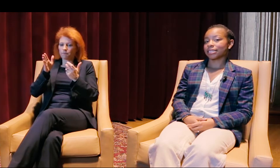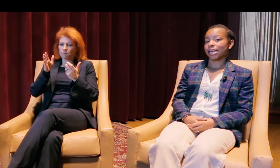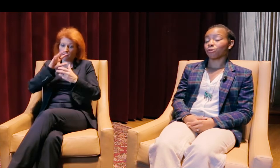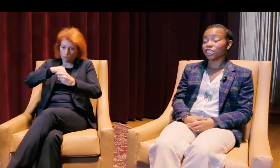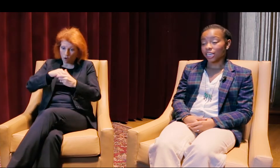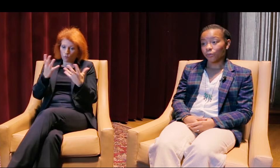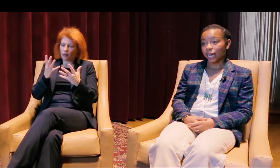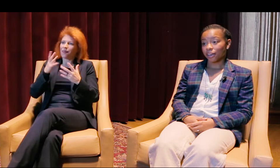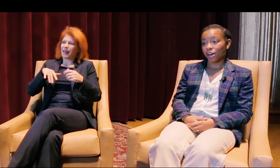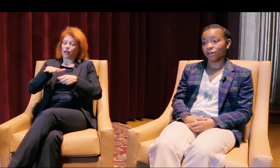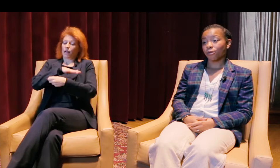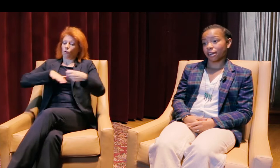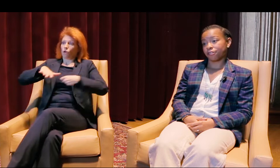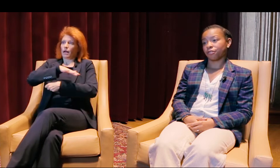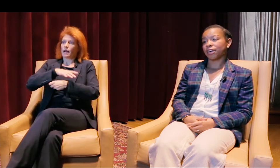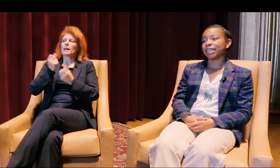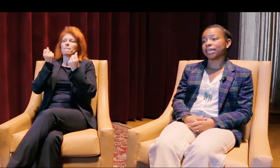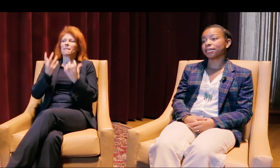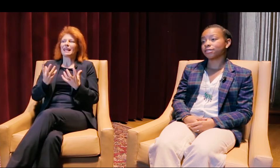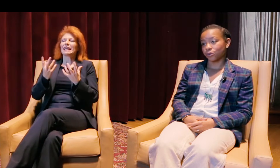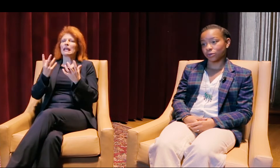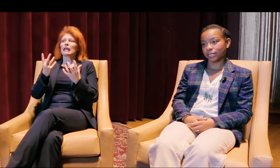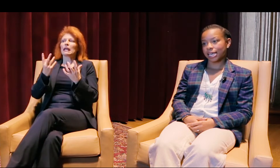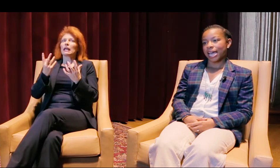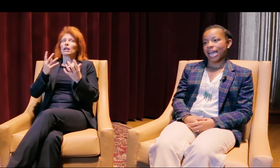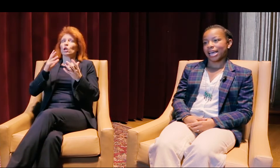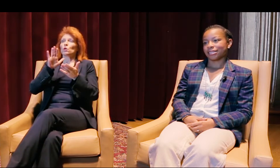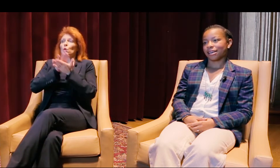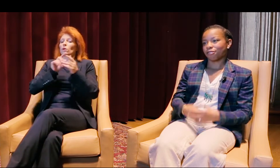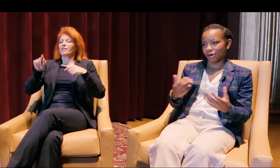it is a region where there are quite a few failing schools and of course,